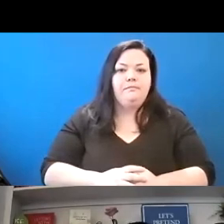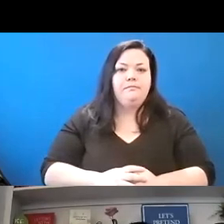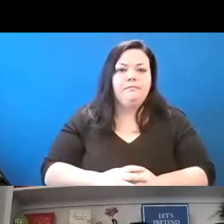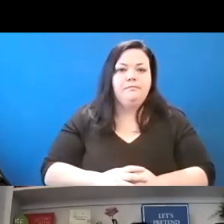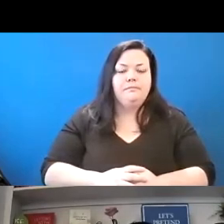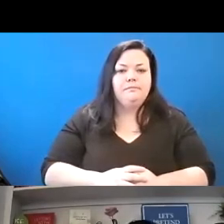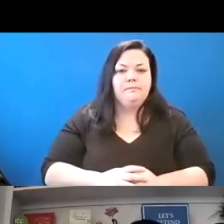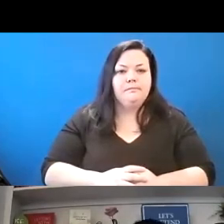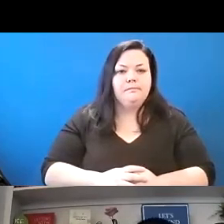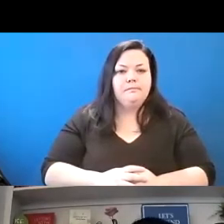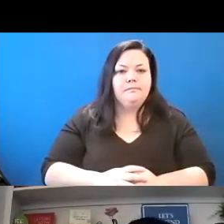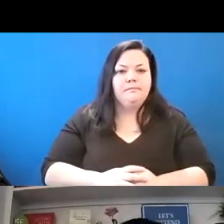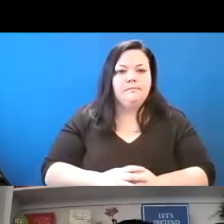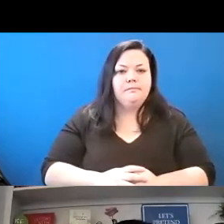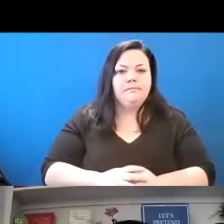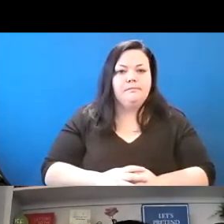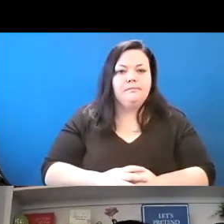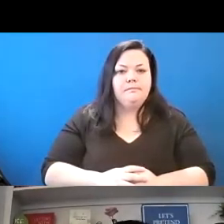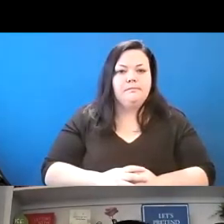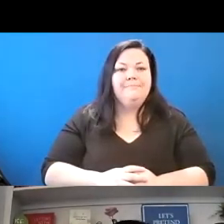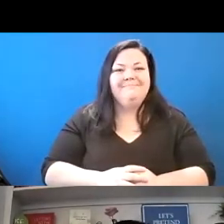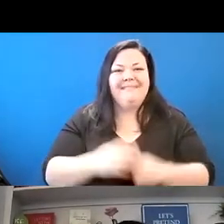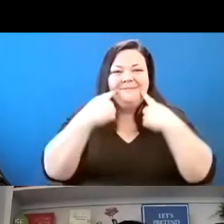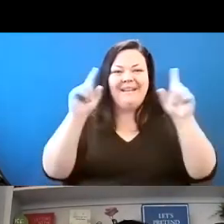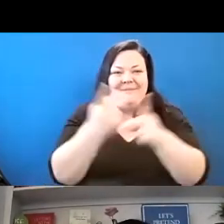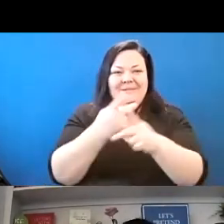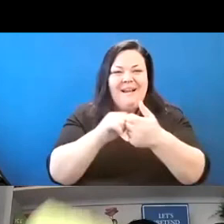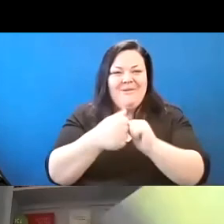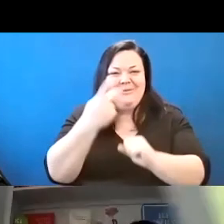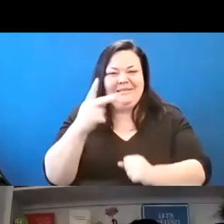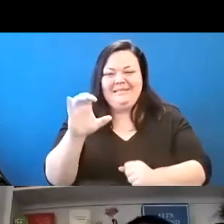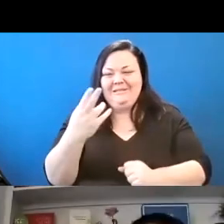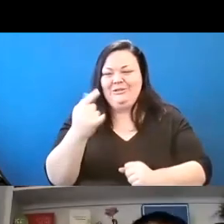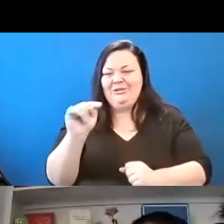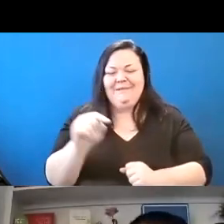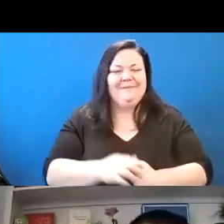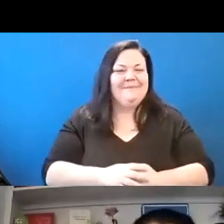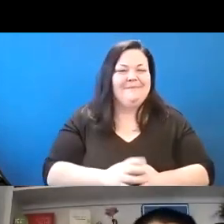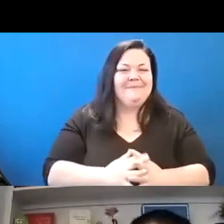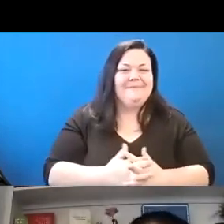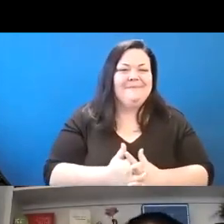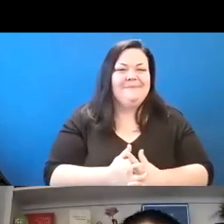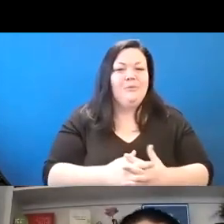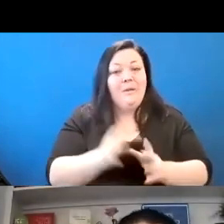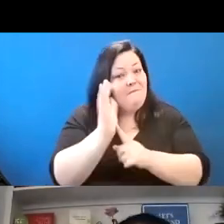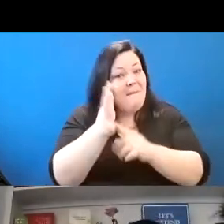i finally figured out how to see the chat in case you can't tell with five minutes left um